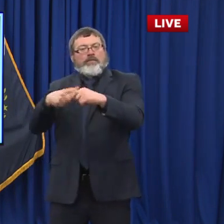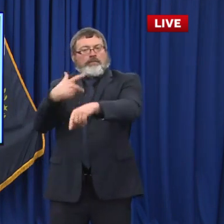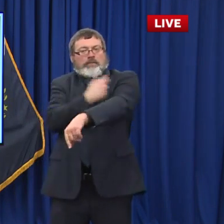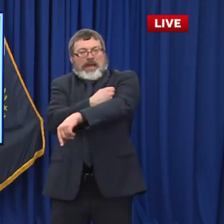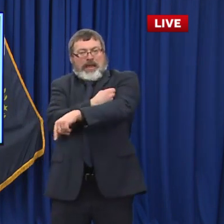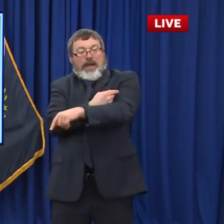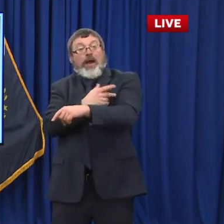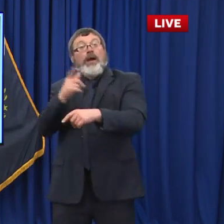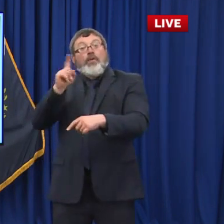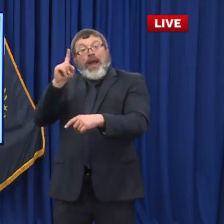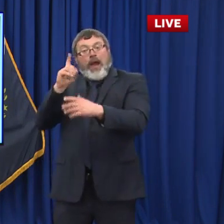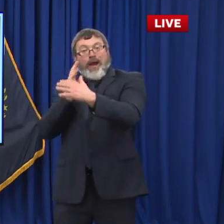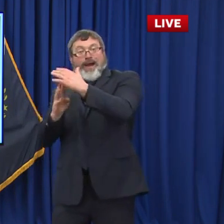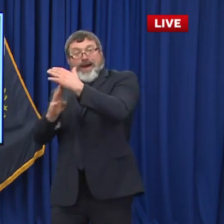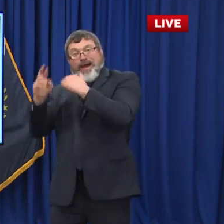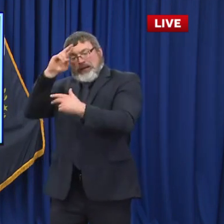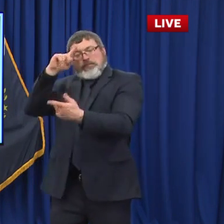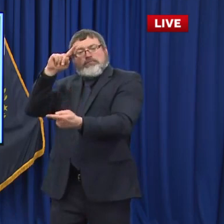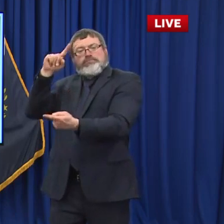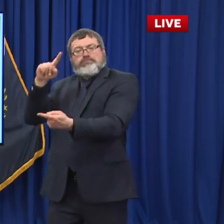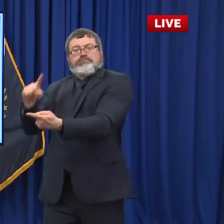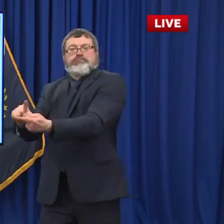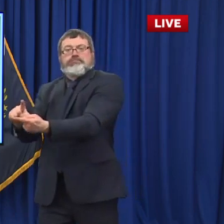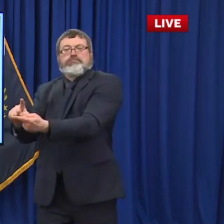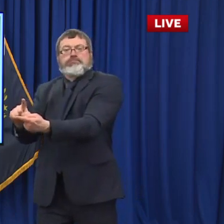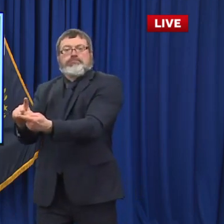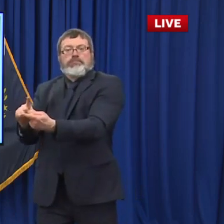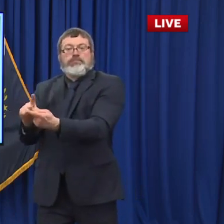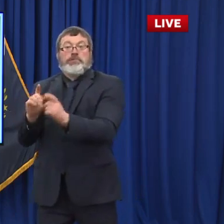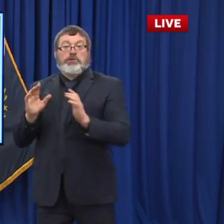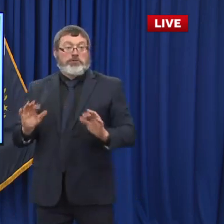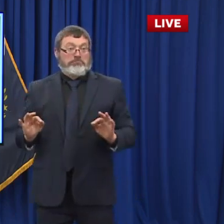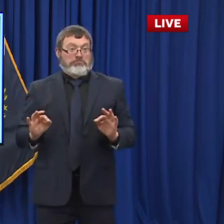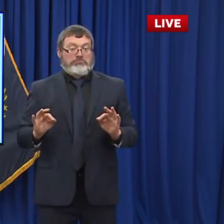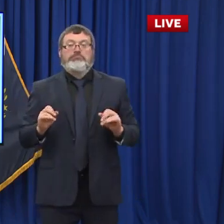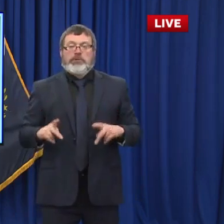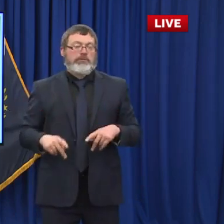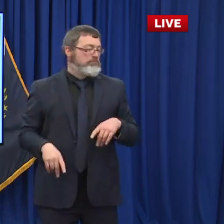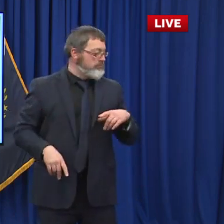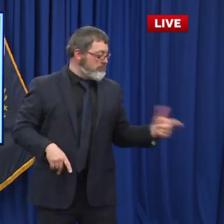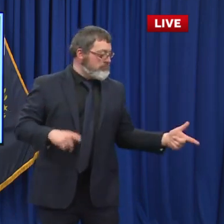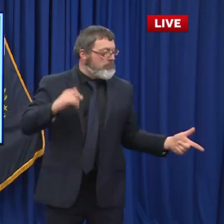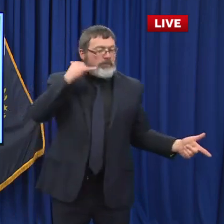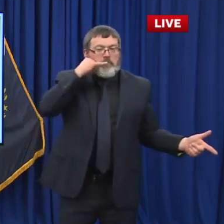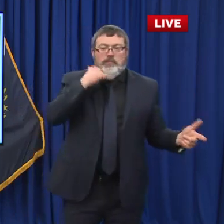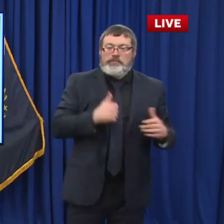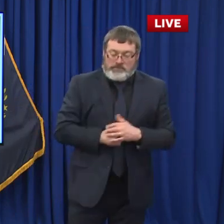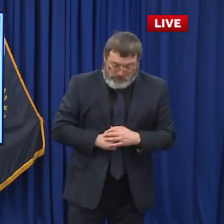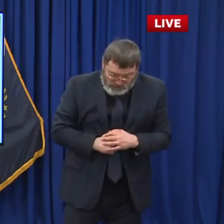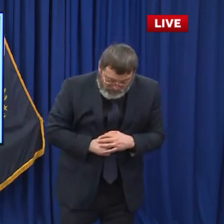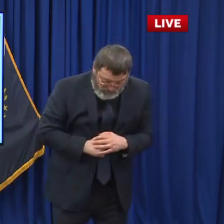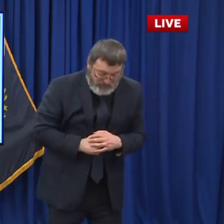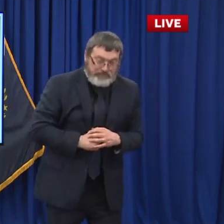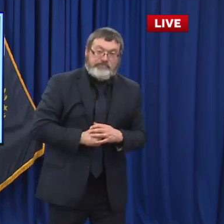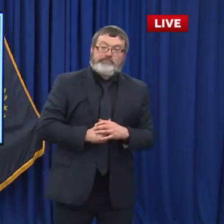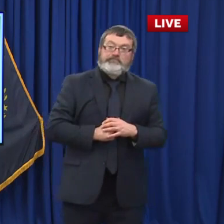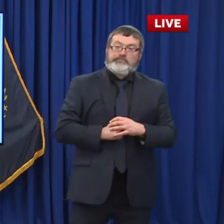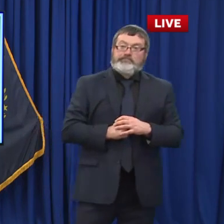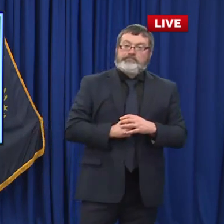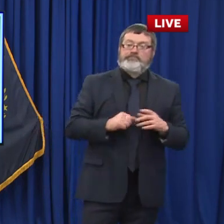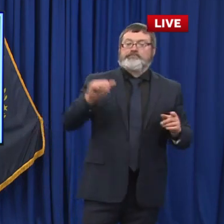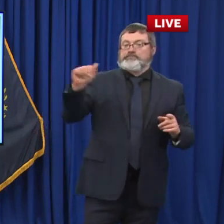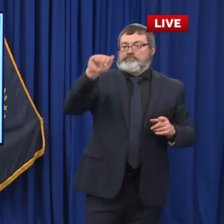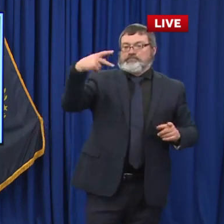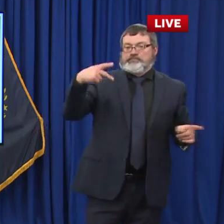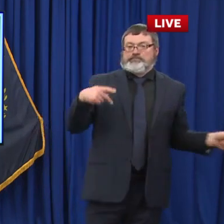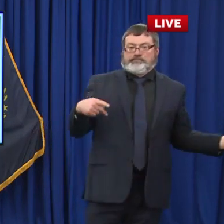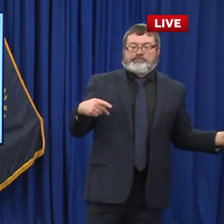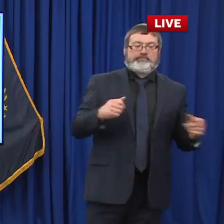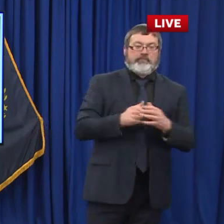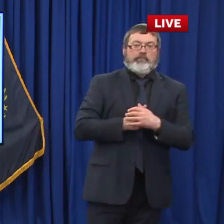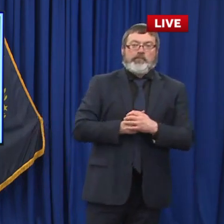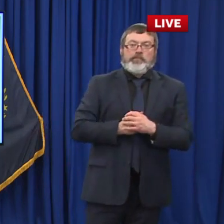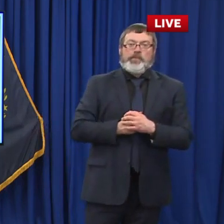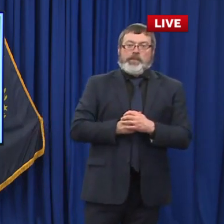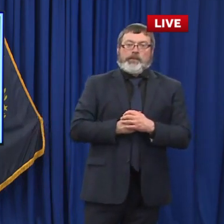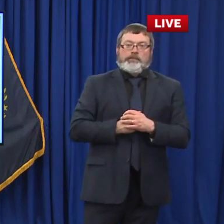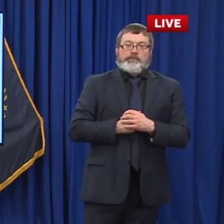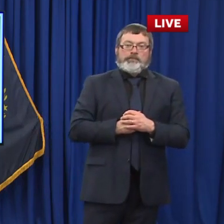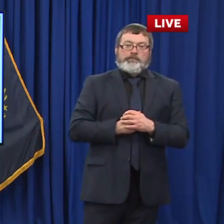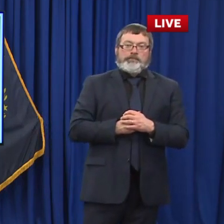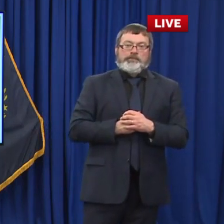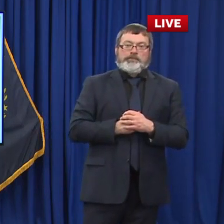DROPPING AND THAT WILL BE I THINK A BIG SIGH OF RELIEF FOR ALL OF US, SO SOME QUESTIONS ON THE PHONE NEXT QUESTION COMES FROM HOLLY REMER WITH THE ASSOCIATED PRESS POLLY.